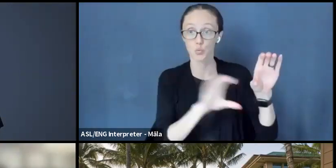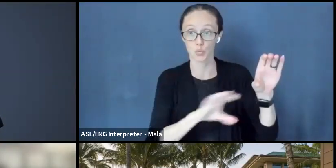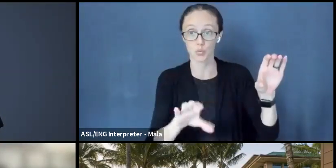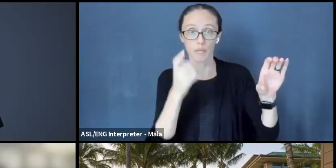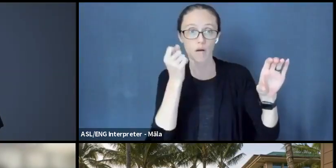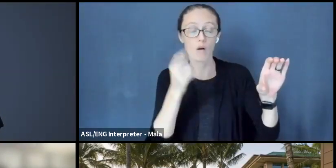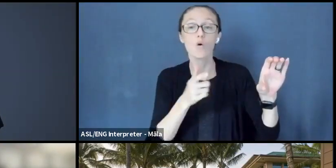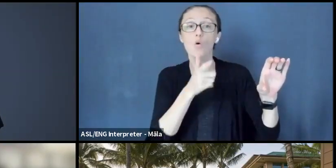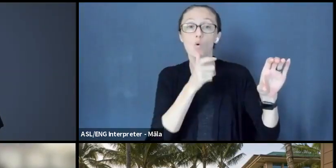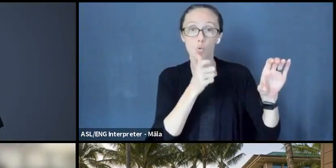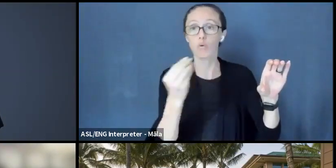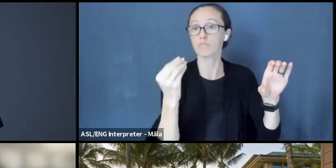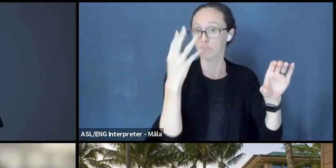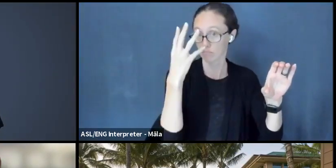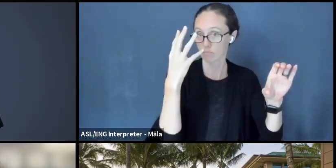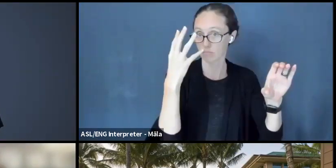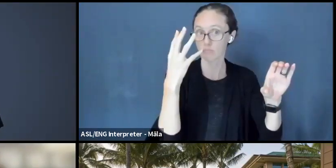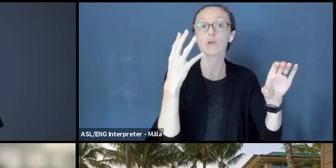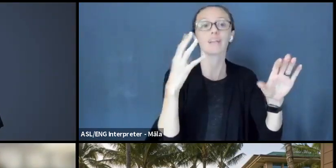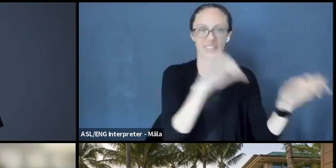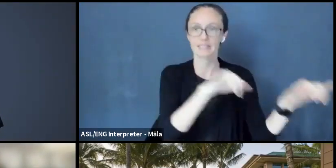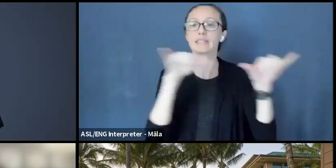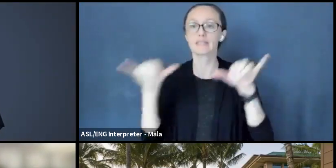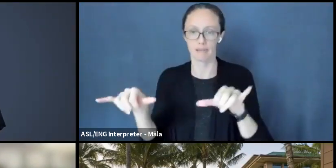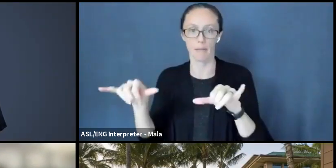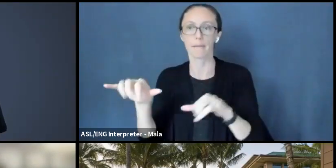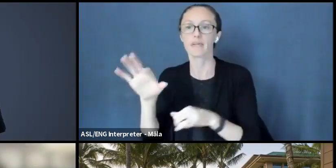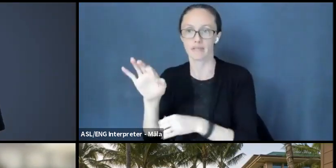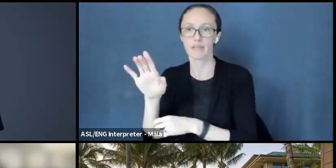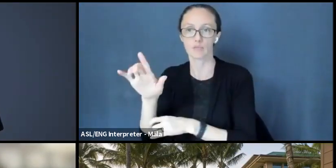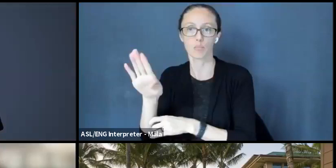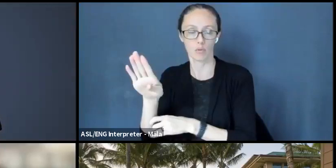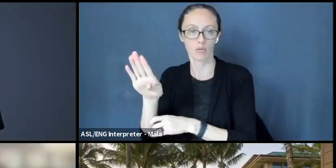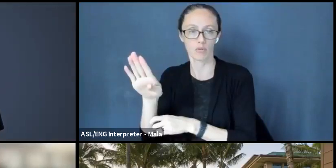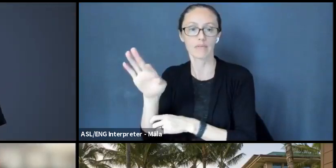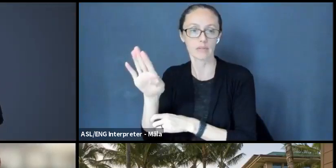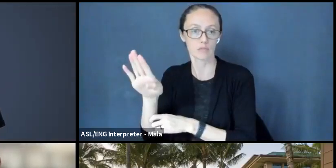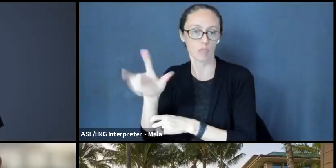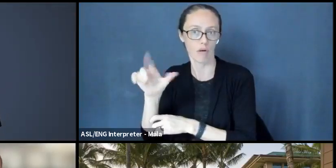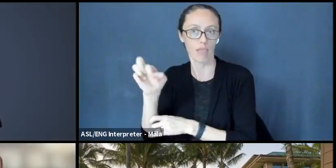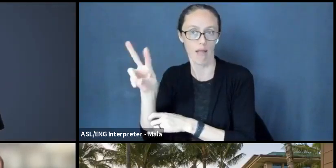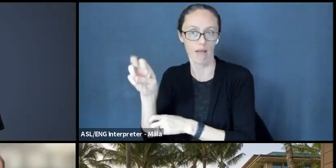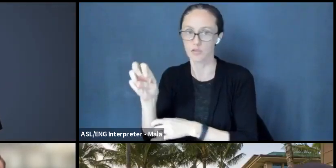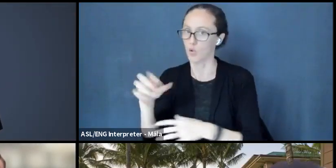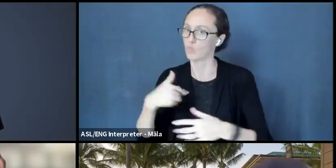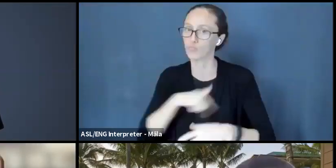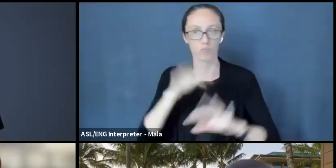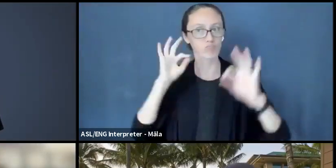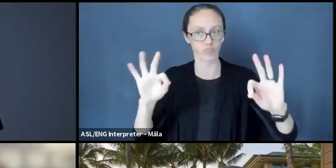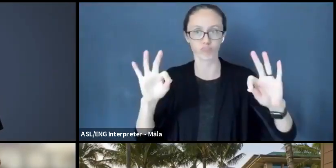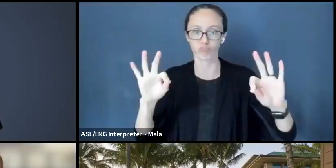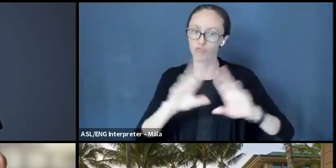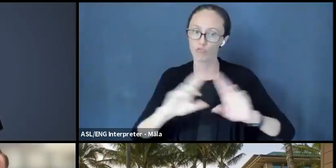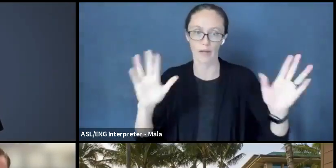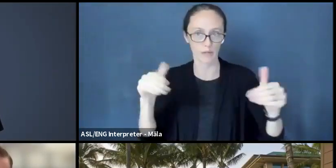On camera throughout that presentation should only be Dr. Lee, Lee Buenconsejo-Lum, two facilitators Paul McDonald will recognize you before you turn on the camera. Reason for this is because the Facebook, we want to make sure that the signers are visible